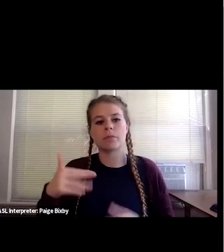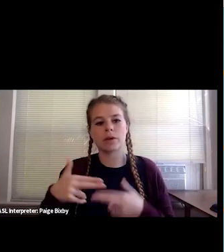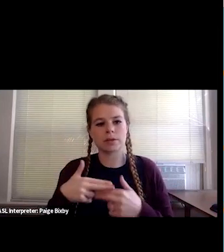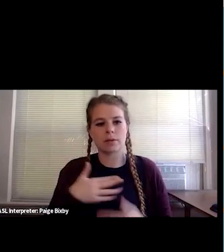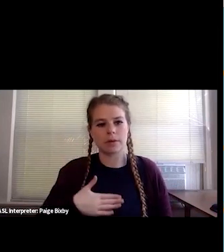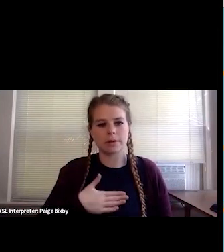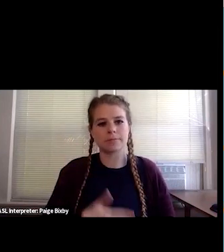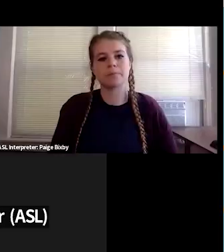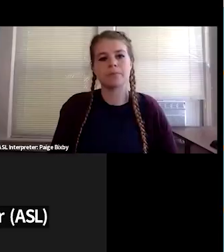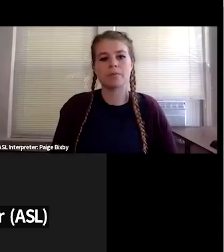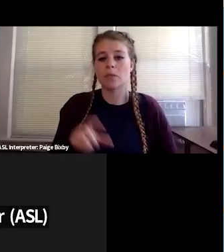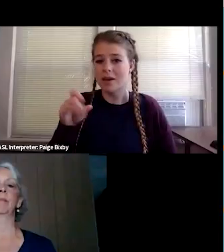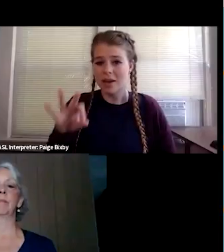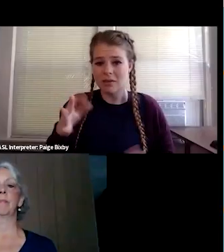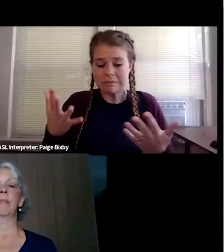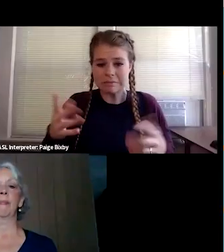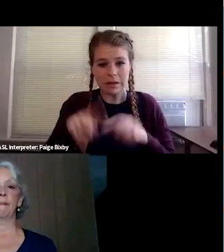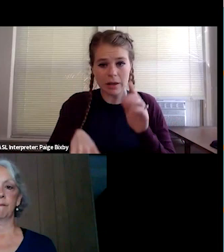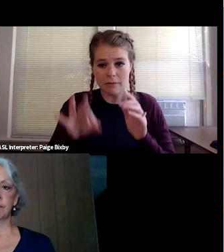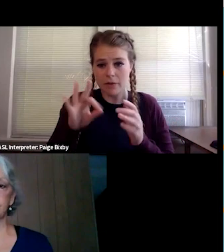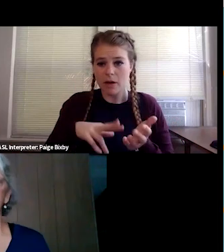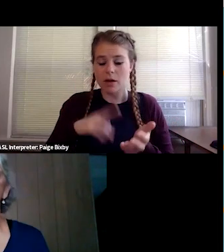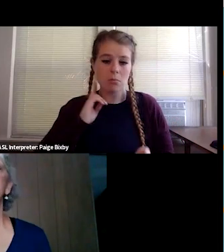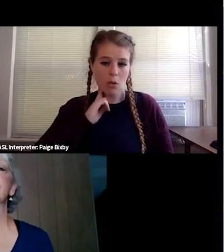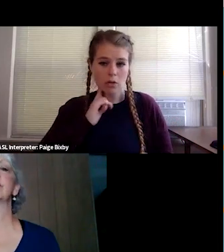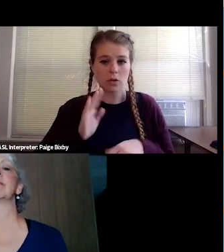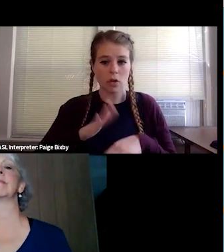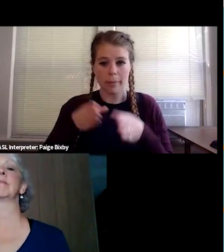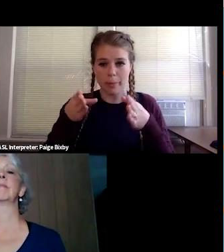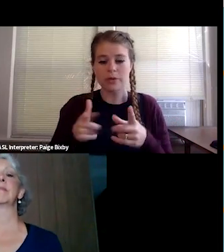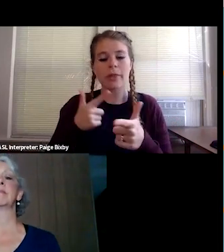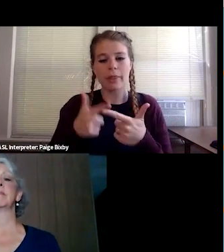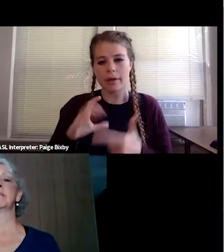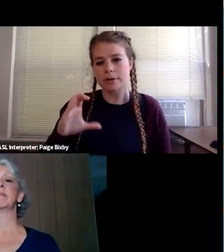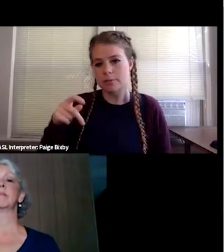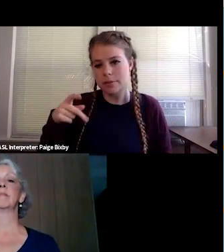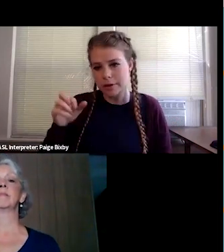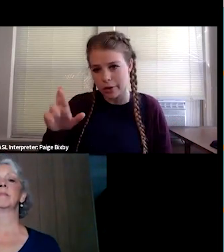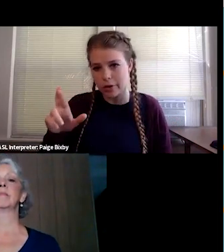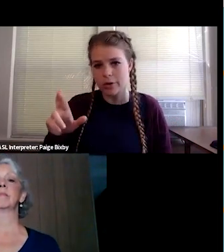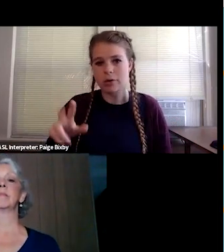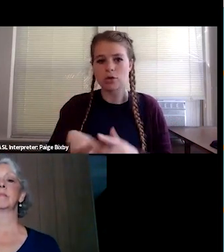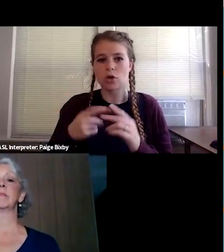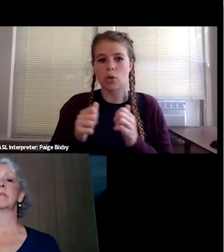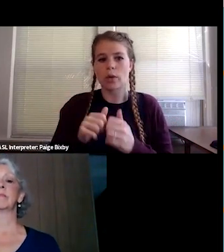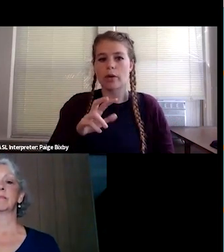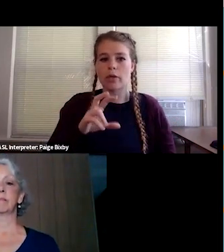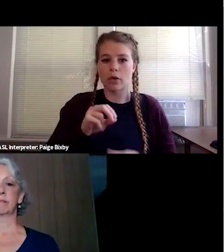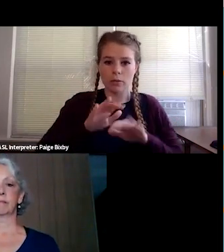If we cannot find a pulse on a person, we're jumping in doing CPR, starting with 30 compressions followed by two breaths,